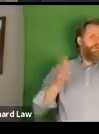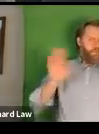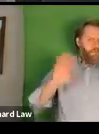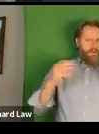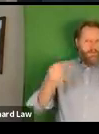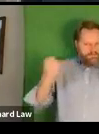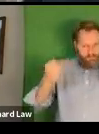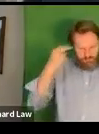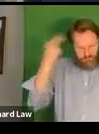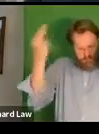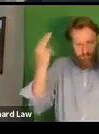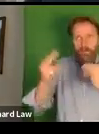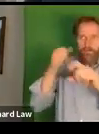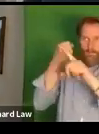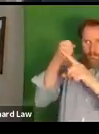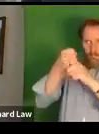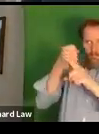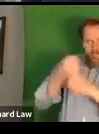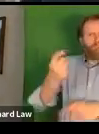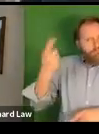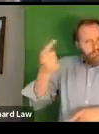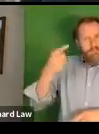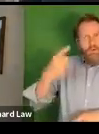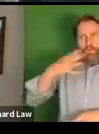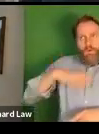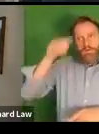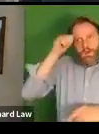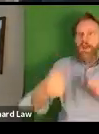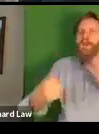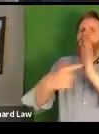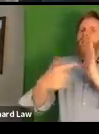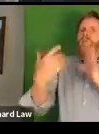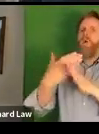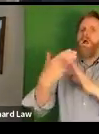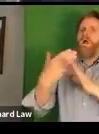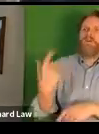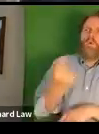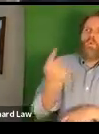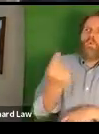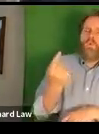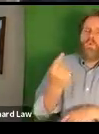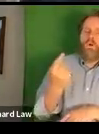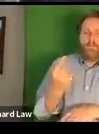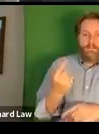because we are aware that there have been some people who are not doing key